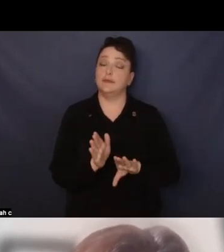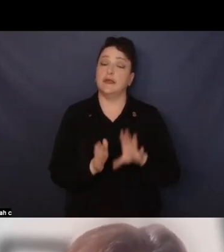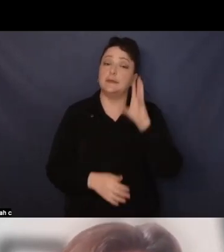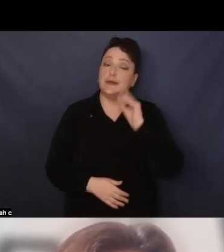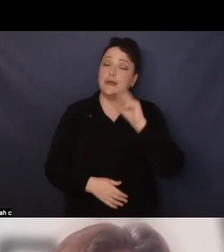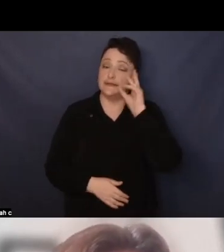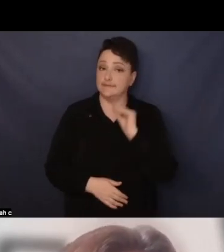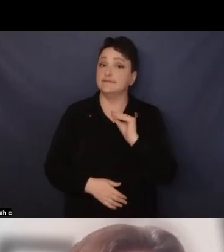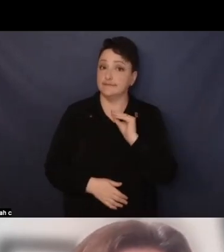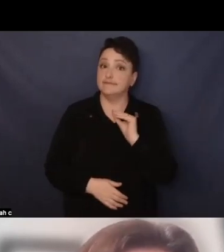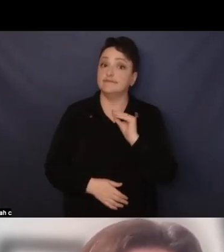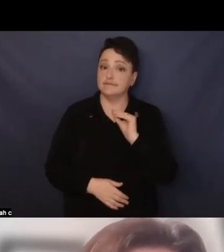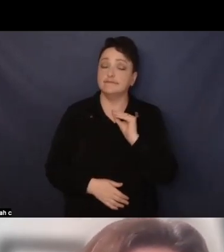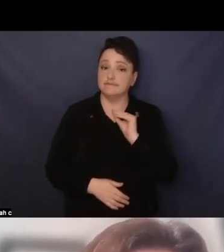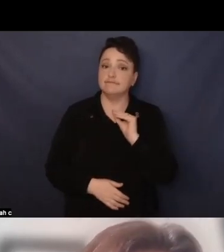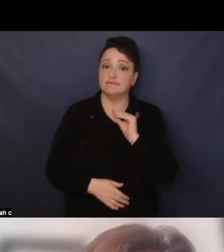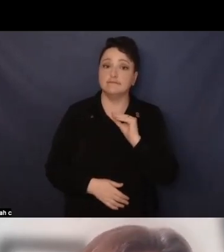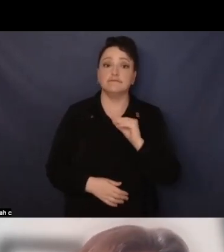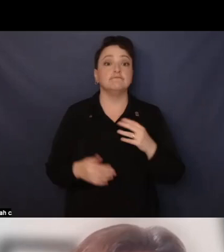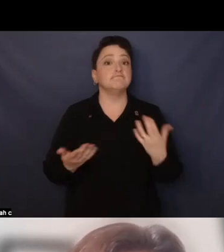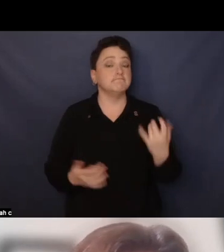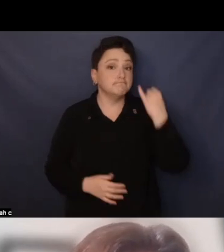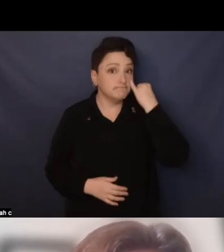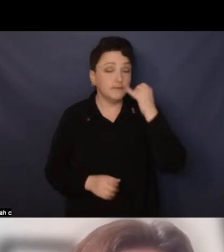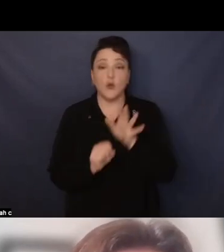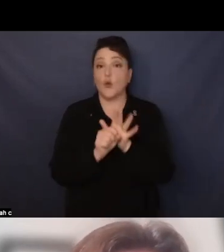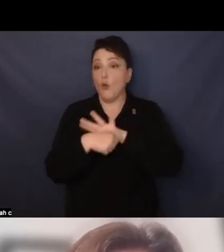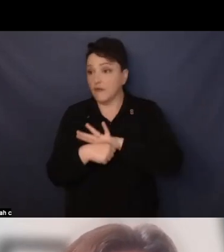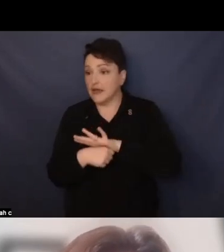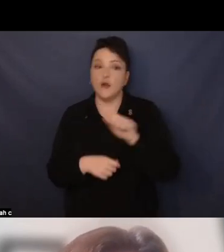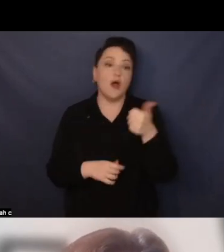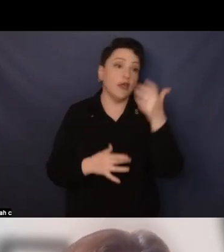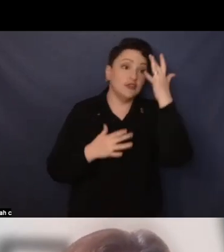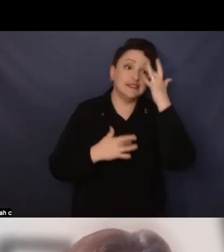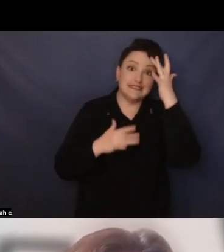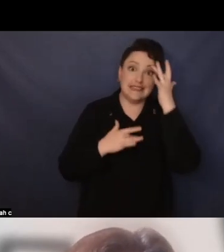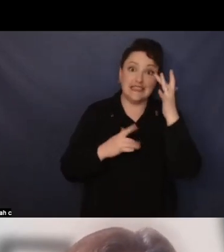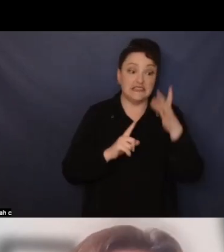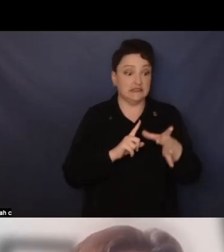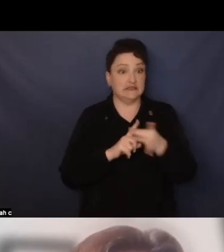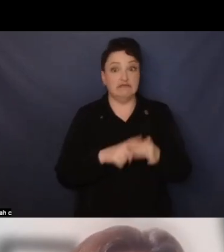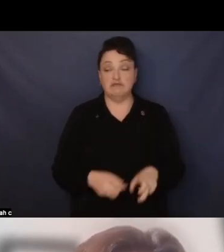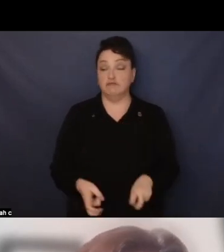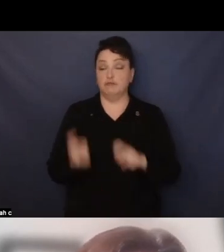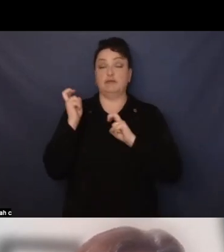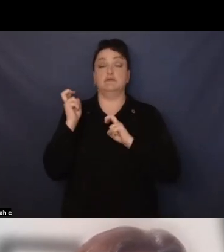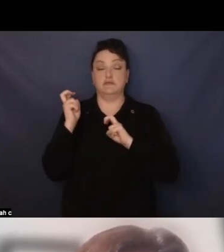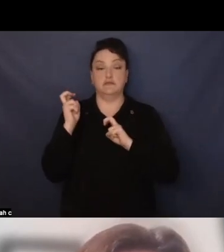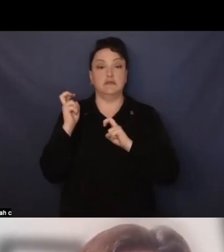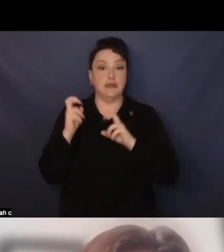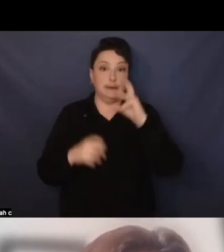severe effects from COVID-19 or another illness. And suffered harm. For example, if you missed a